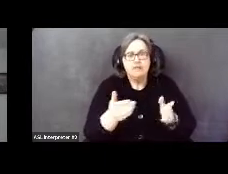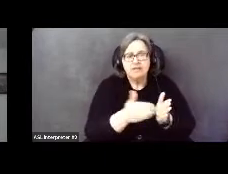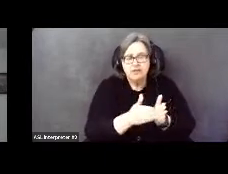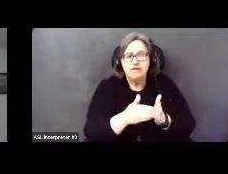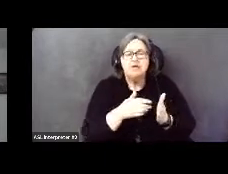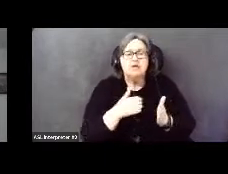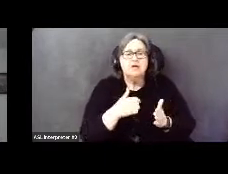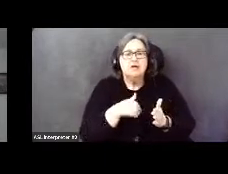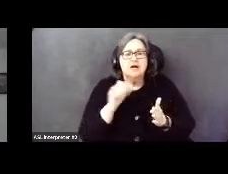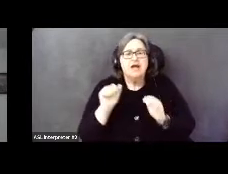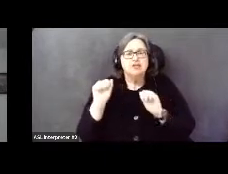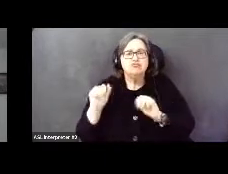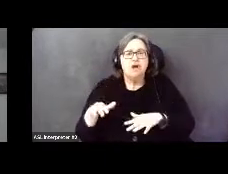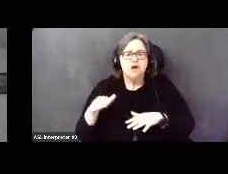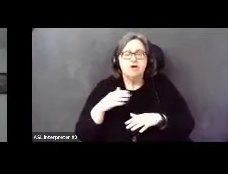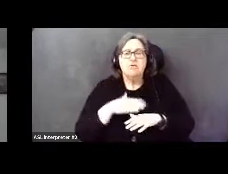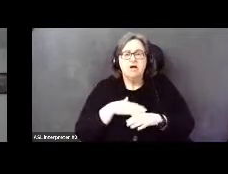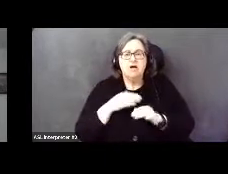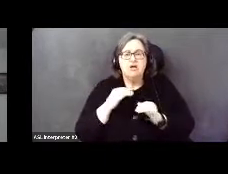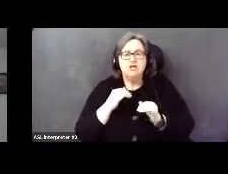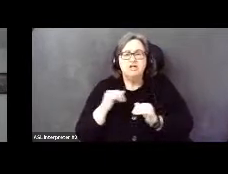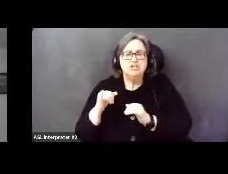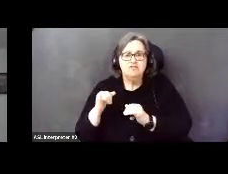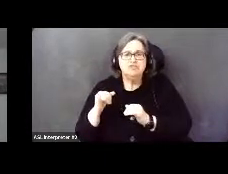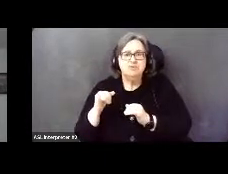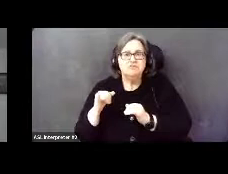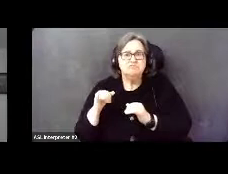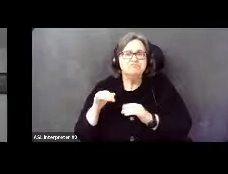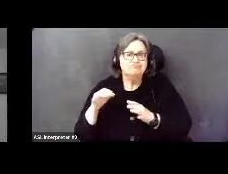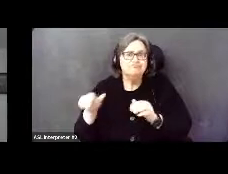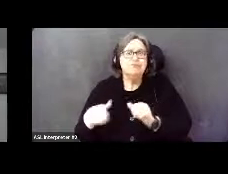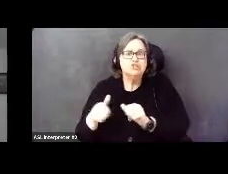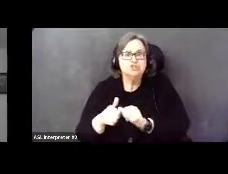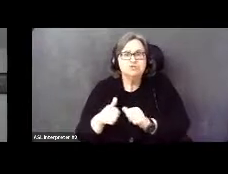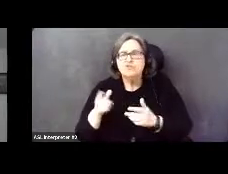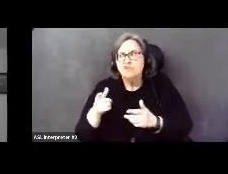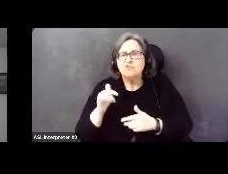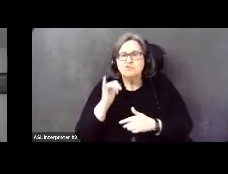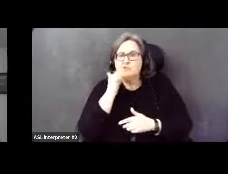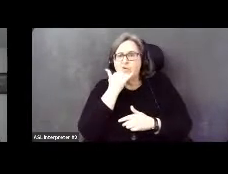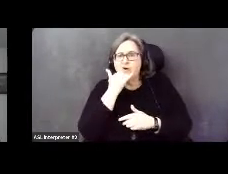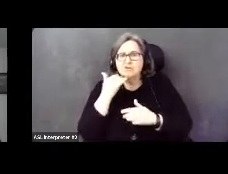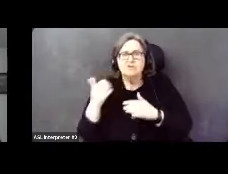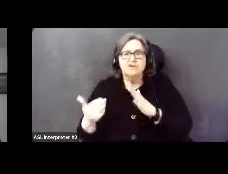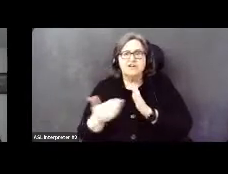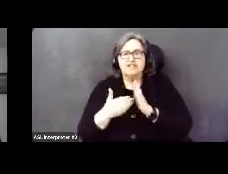I had to drop my own individual pursuit and feeling of been wrong. I had to go the way